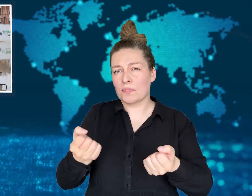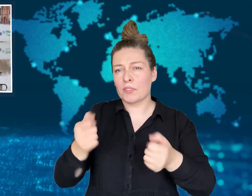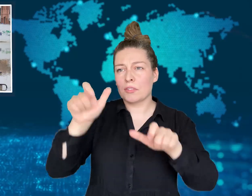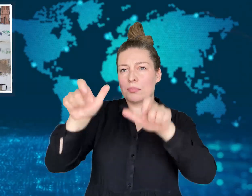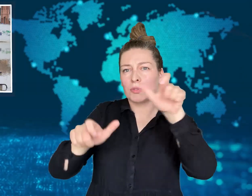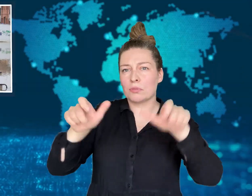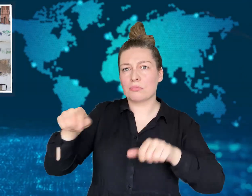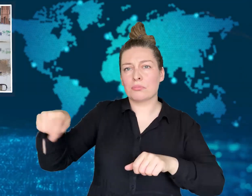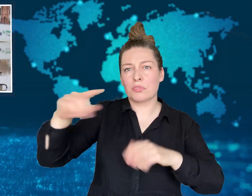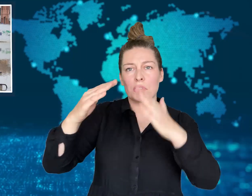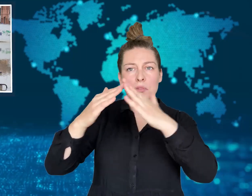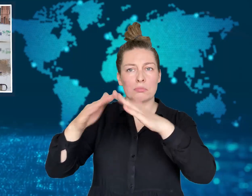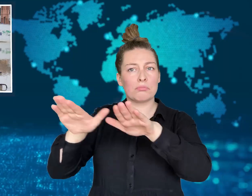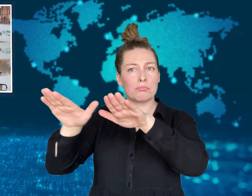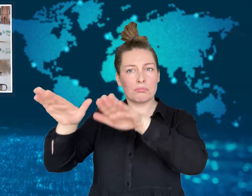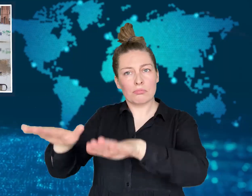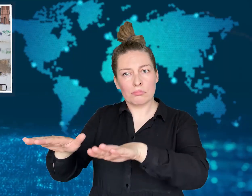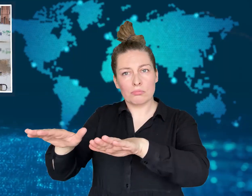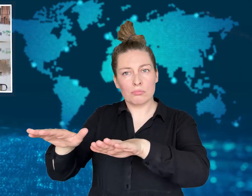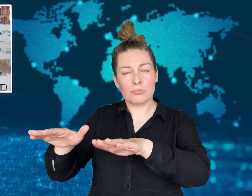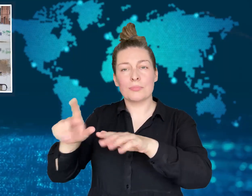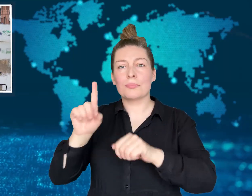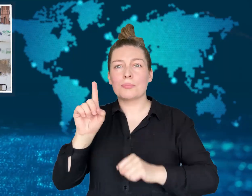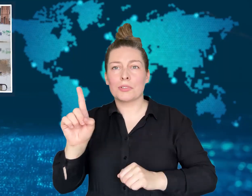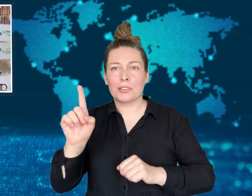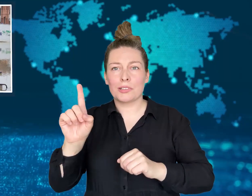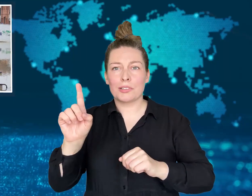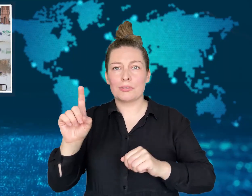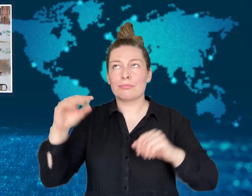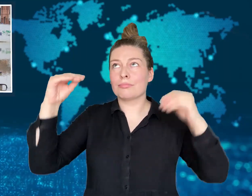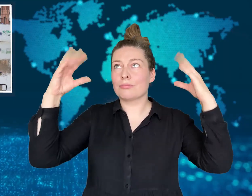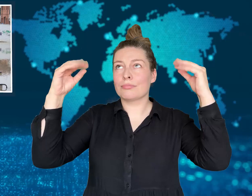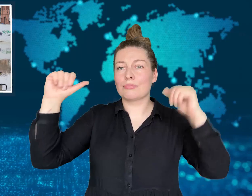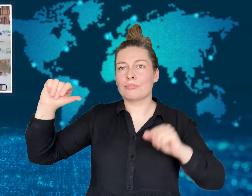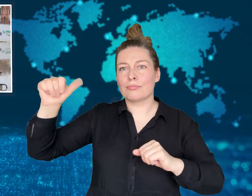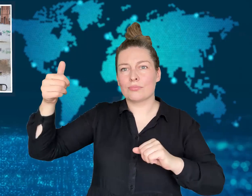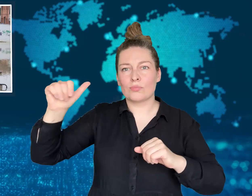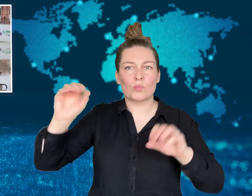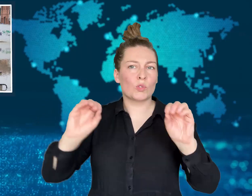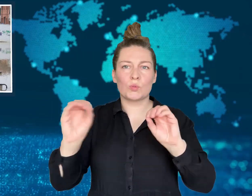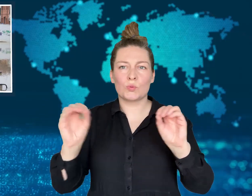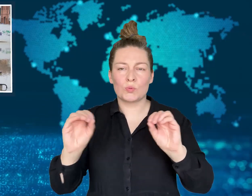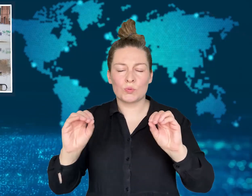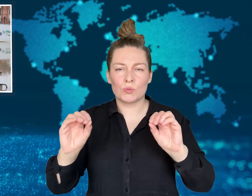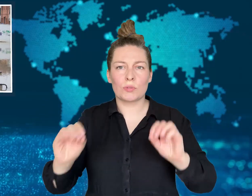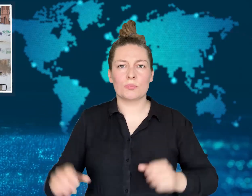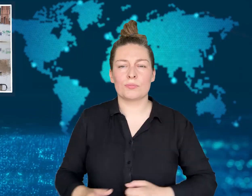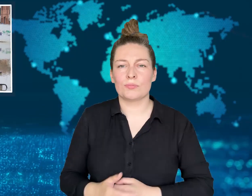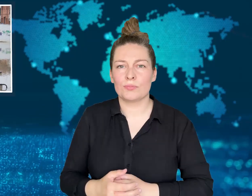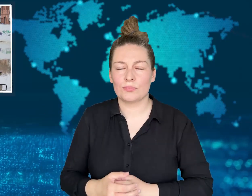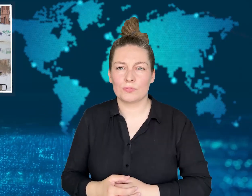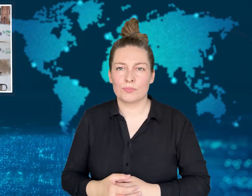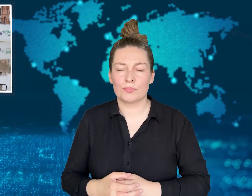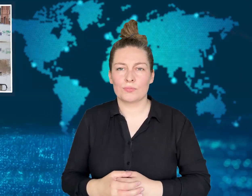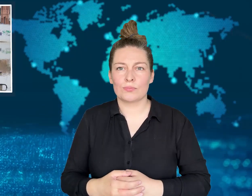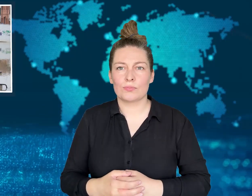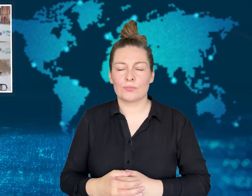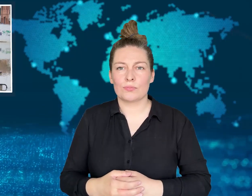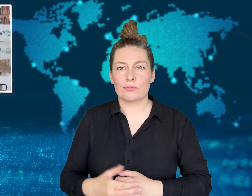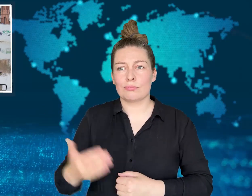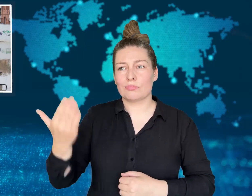People who managed to remain in flooded areas were left with no electricity.